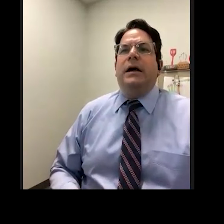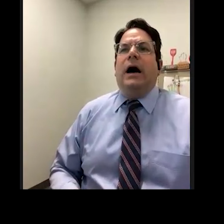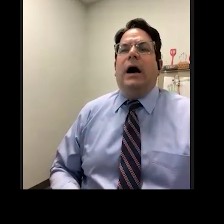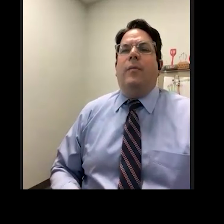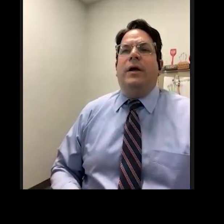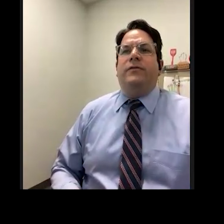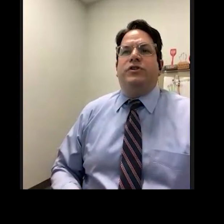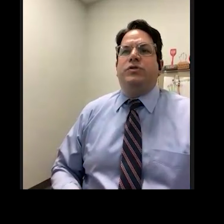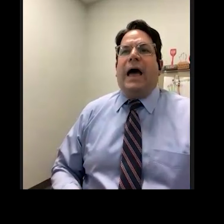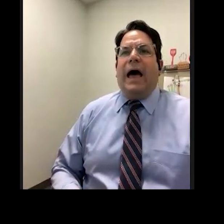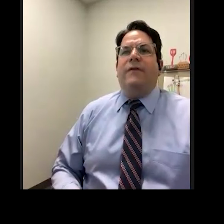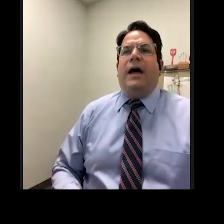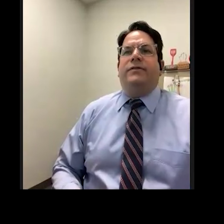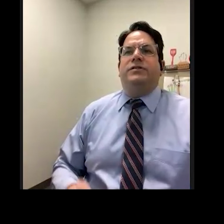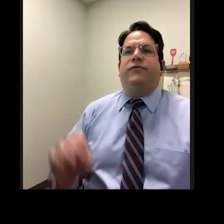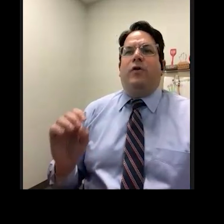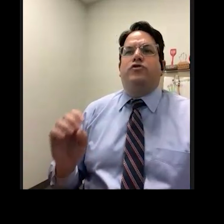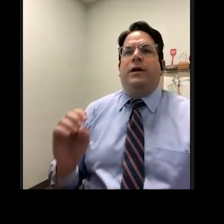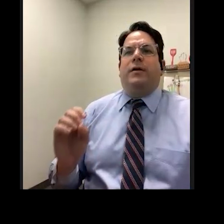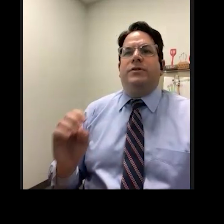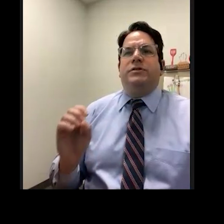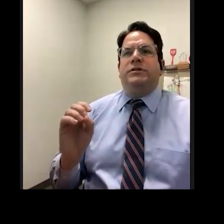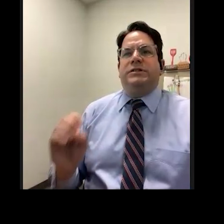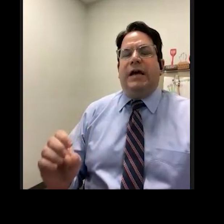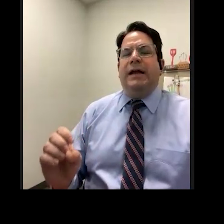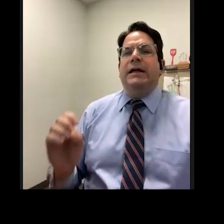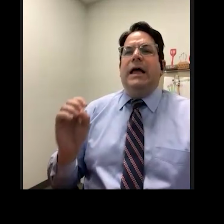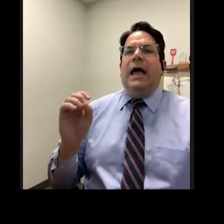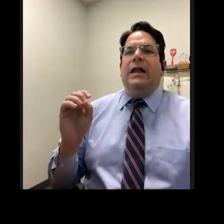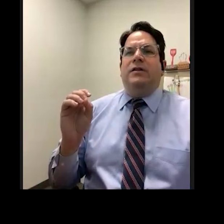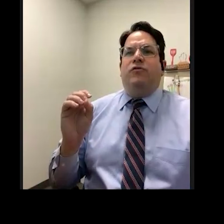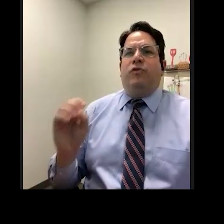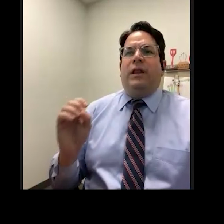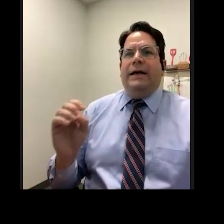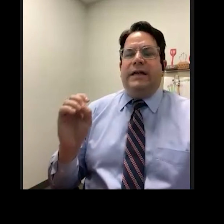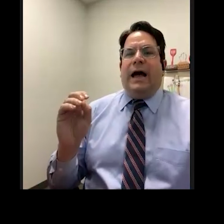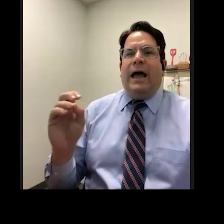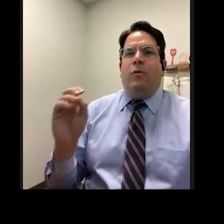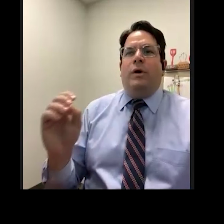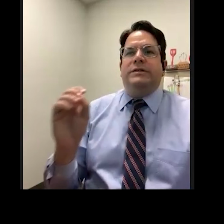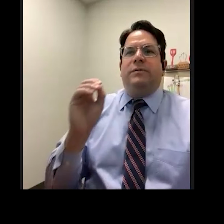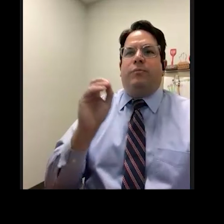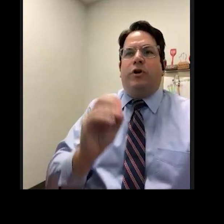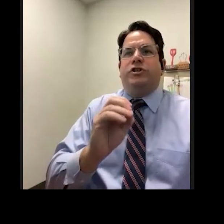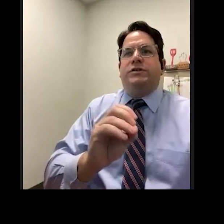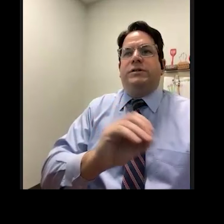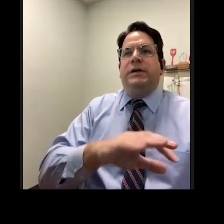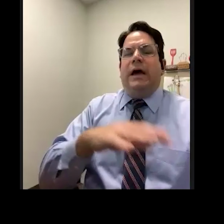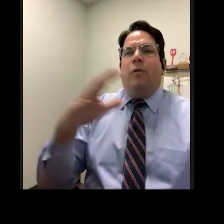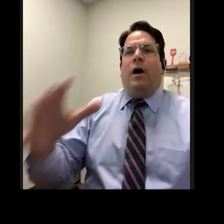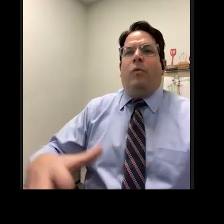that individuals have at this Federal Trade Commission site and realize that had once purchased--